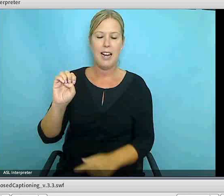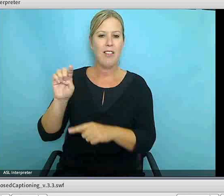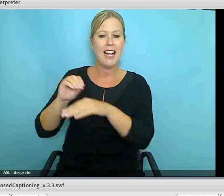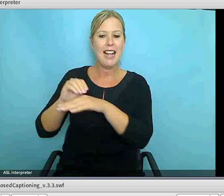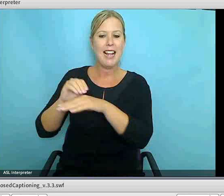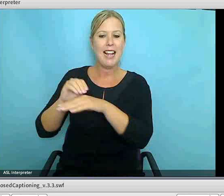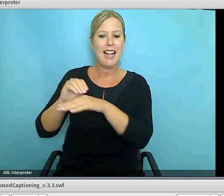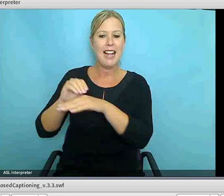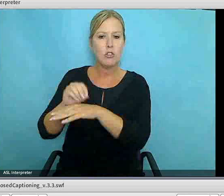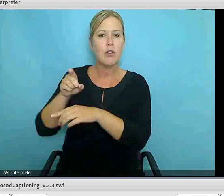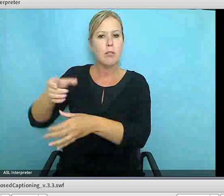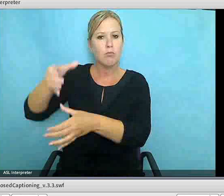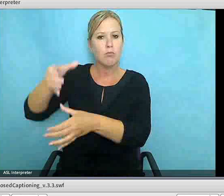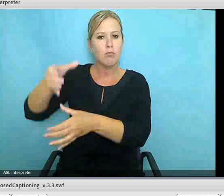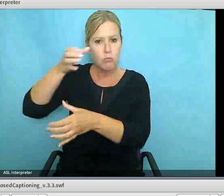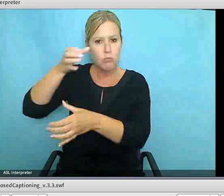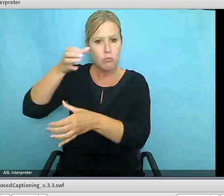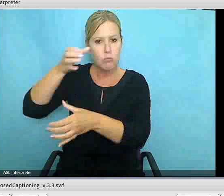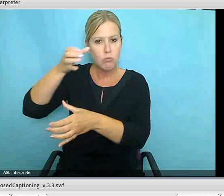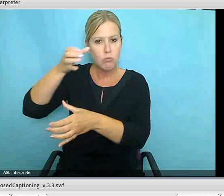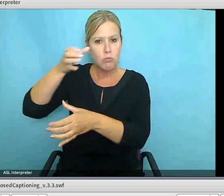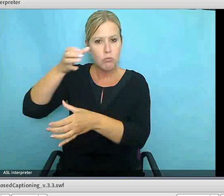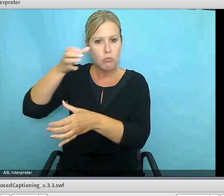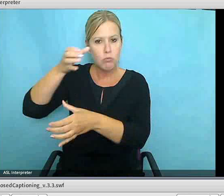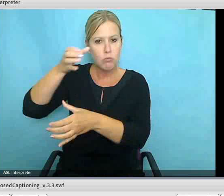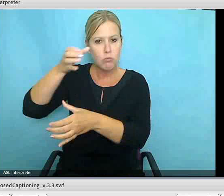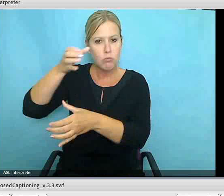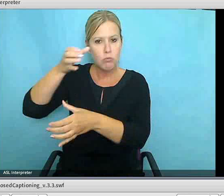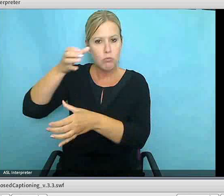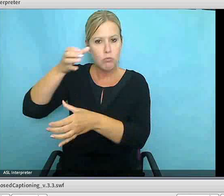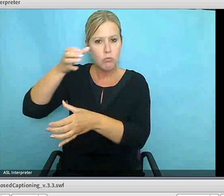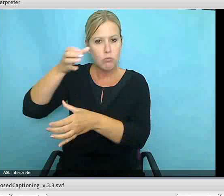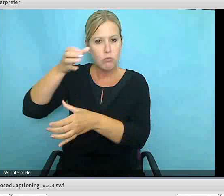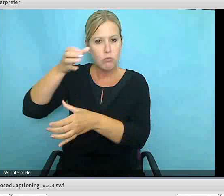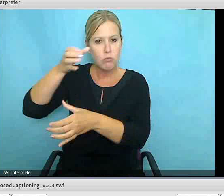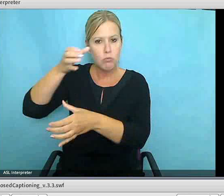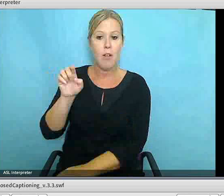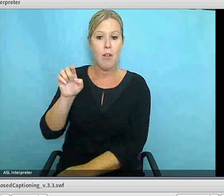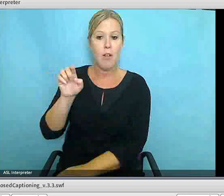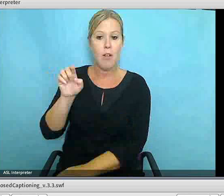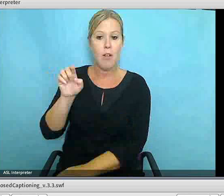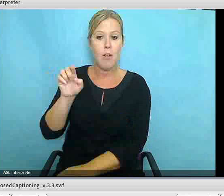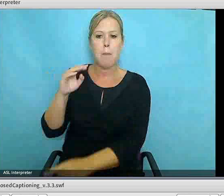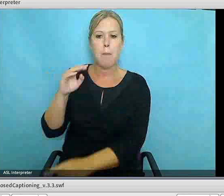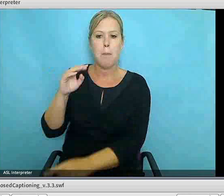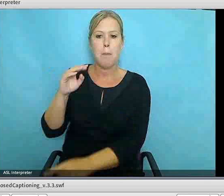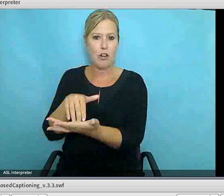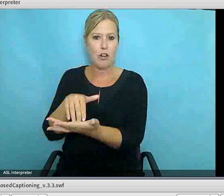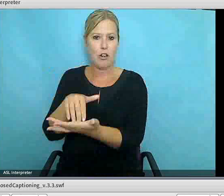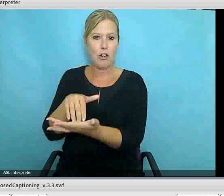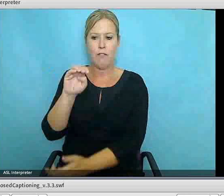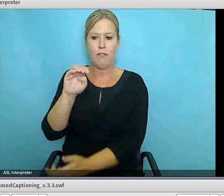They are funded by the Centers for Medicare and Medicaid Services and managed by the Executive